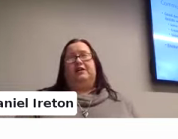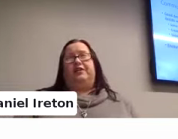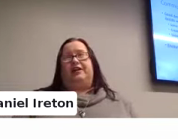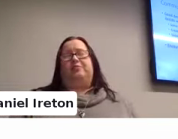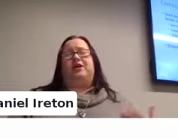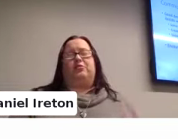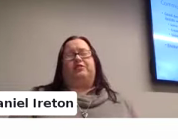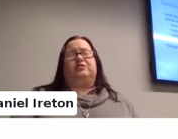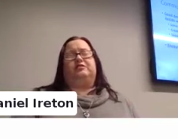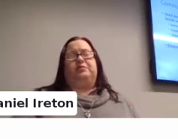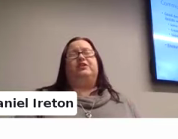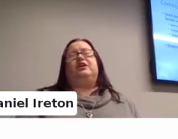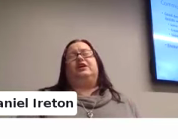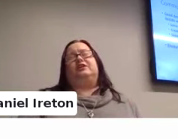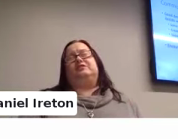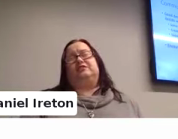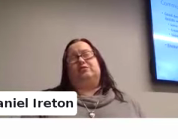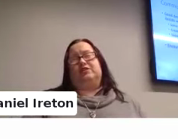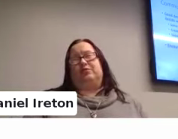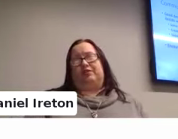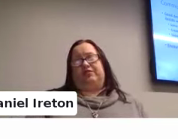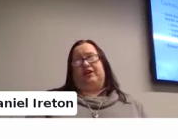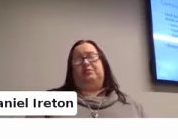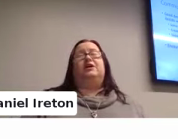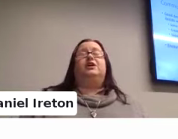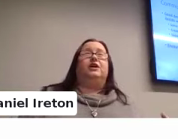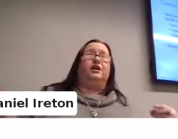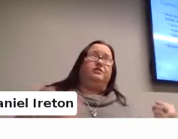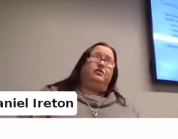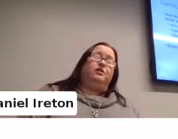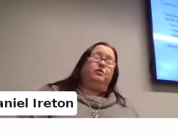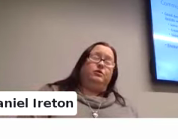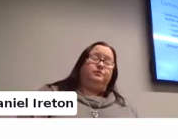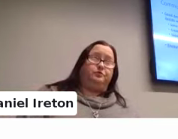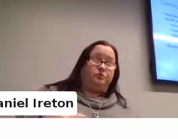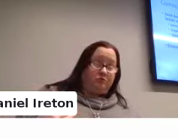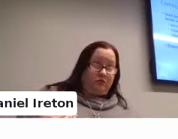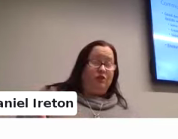We want people to feel welcome in the gaming event.